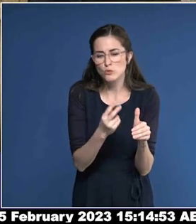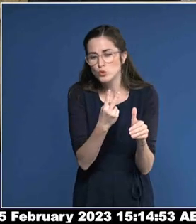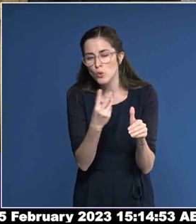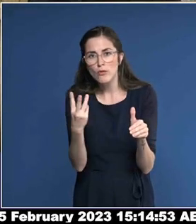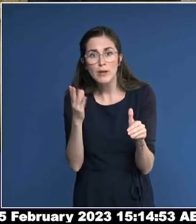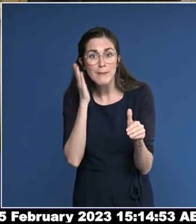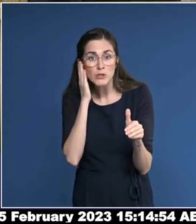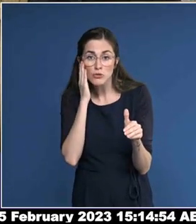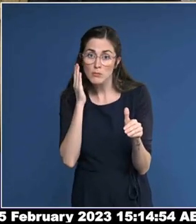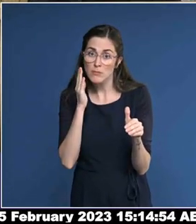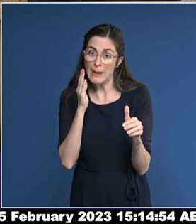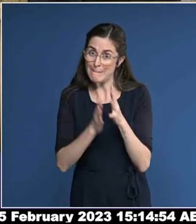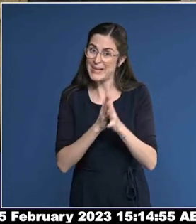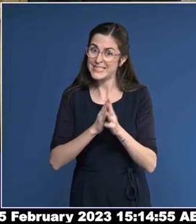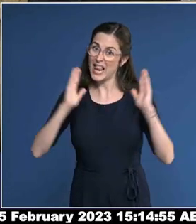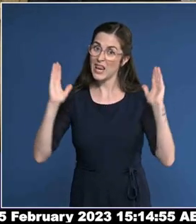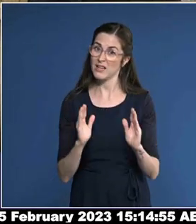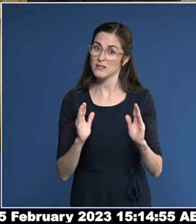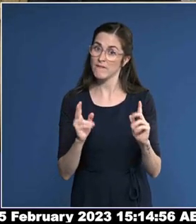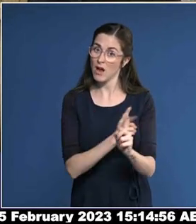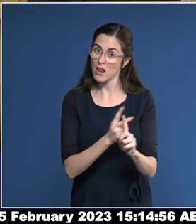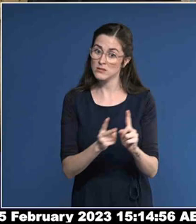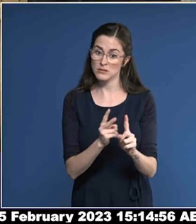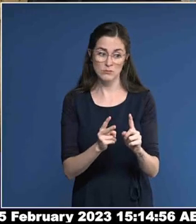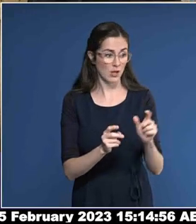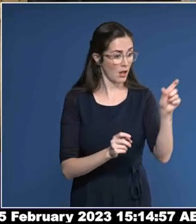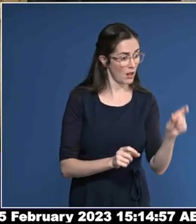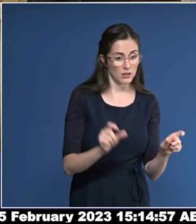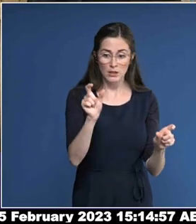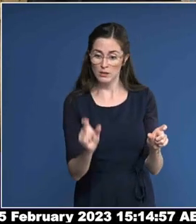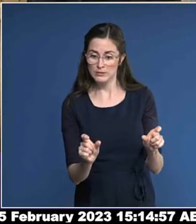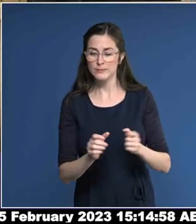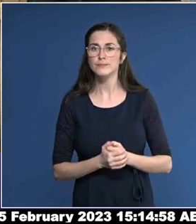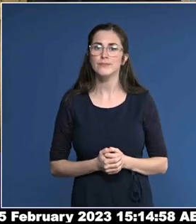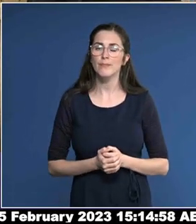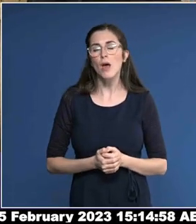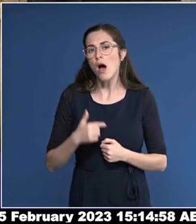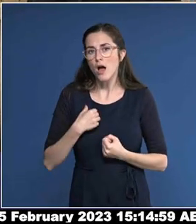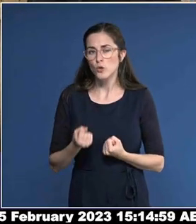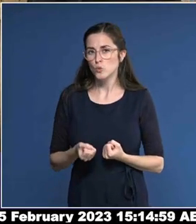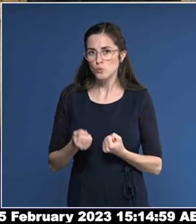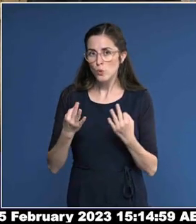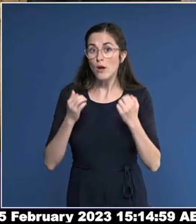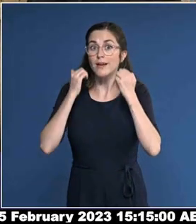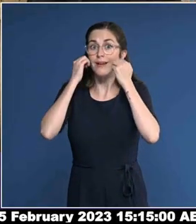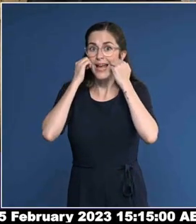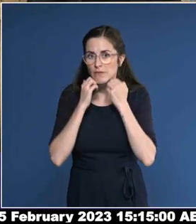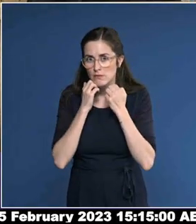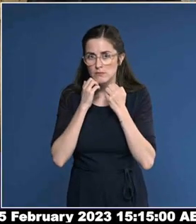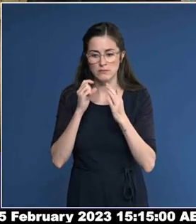I would have to speak anecdotally, because I don't have any documentation in front of me. But yes.